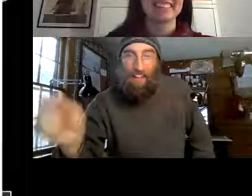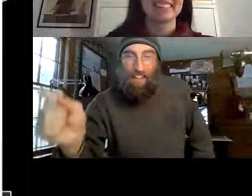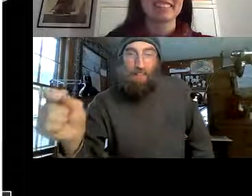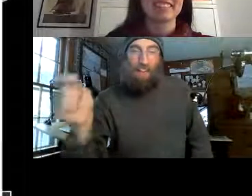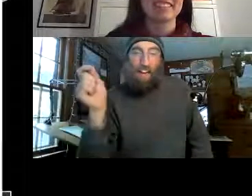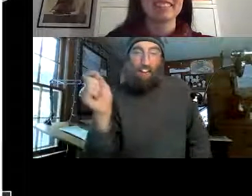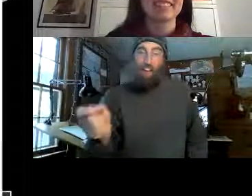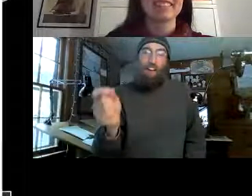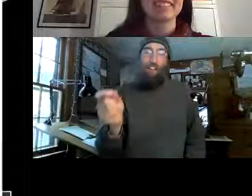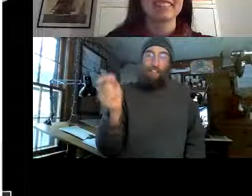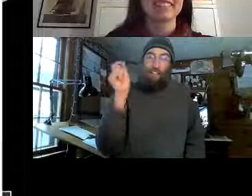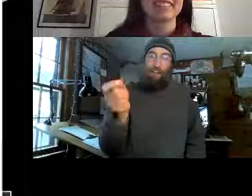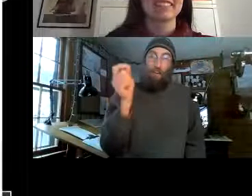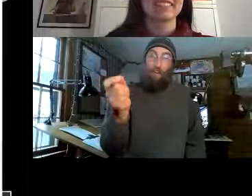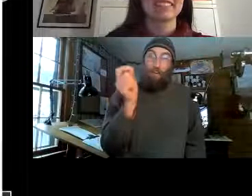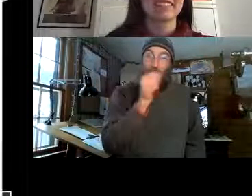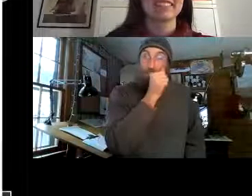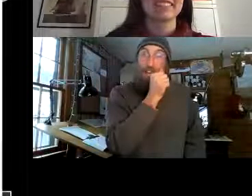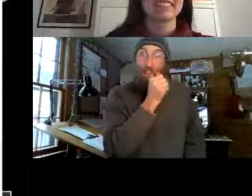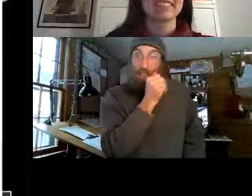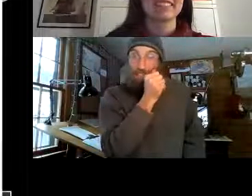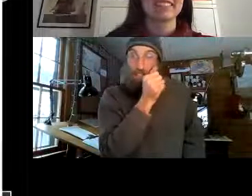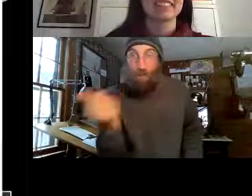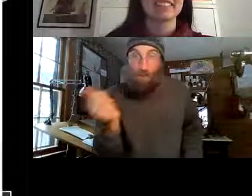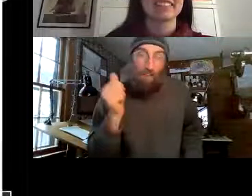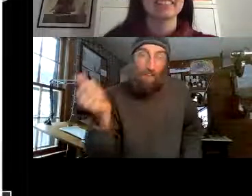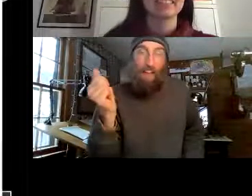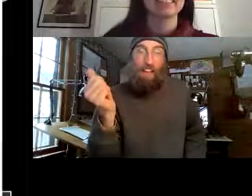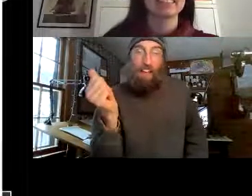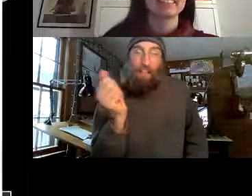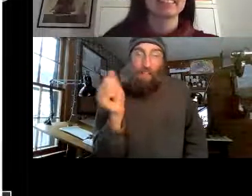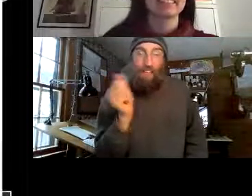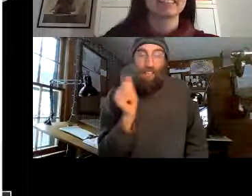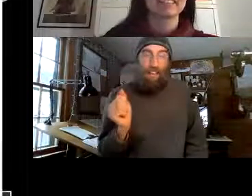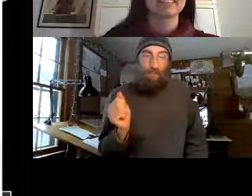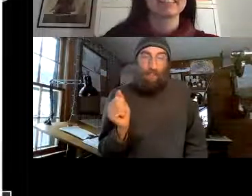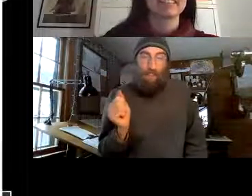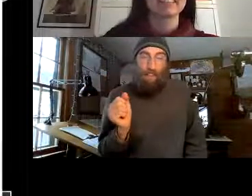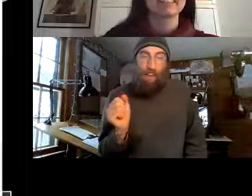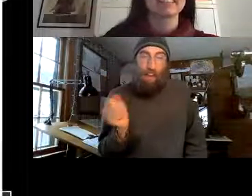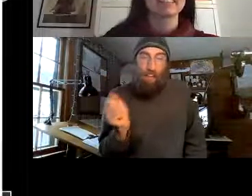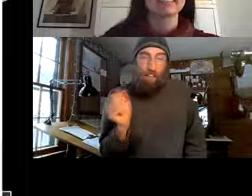That's not something that I thought of, thinking oh that'll be good, that'll really show this or that! That's something that, as I drew it, that character